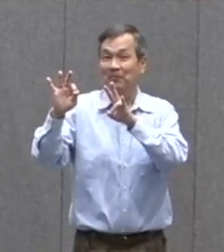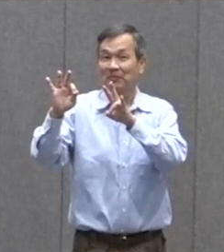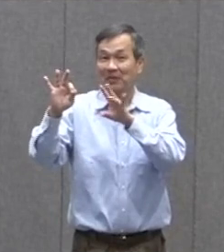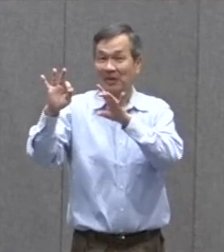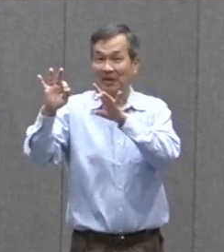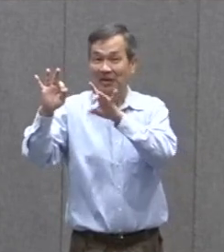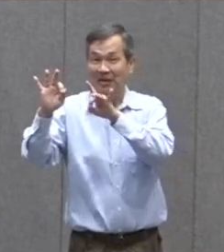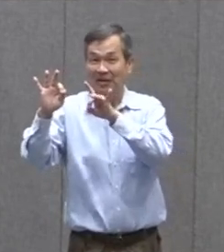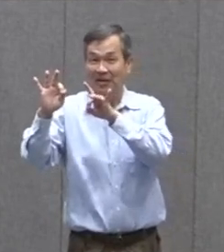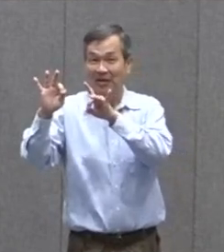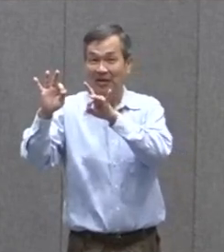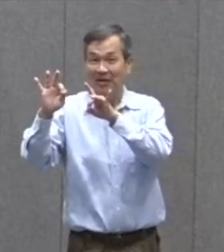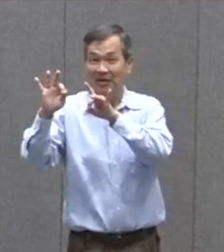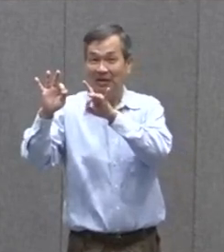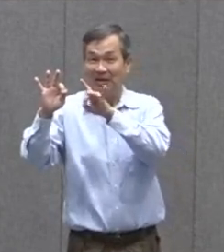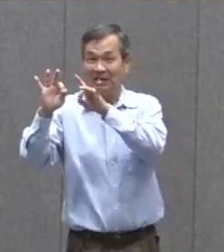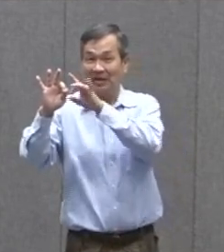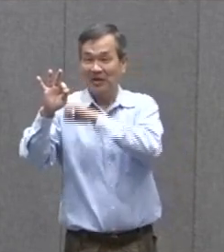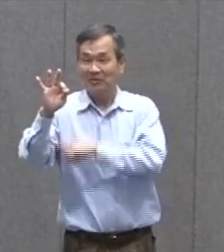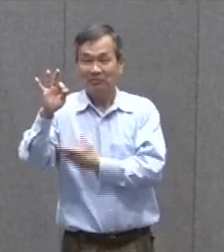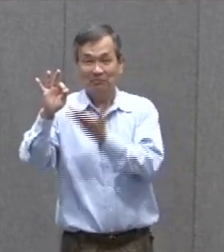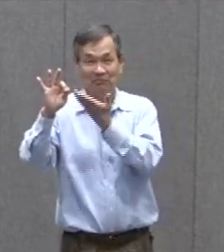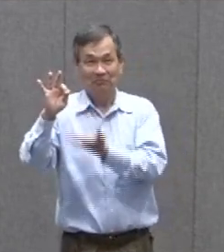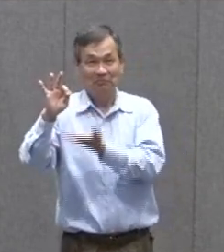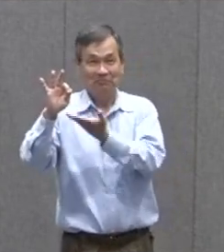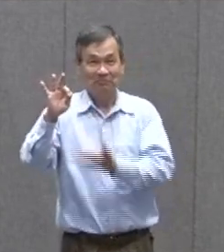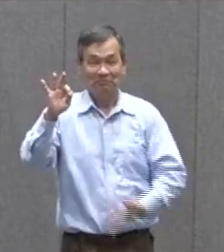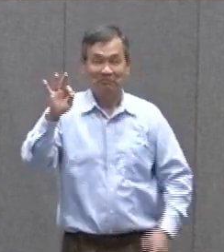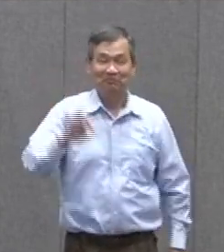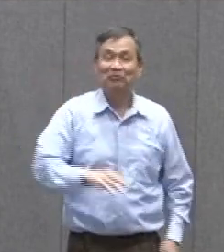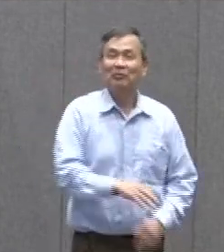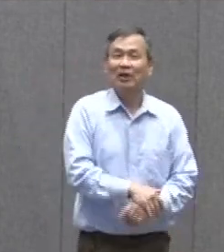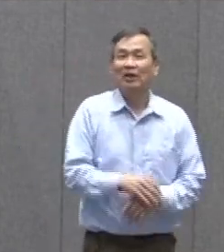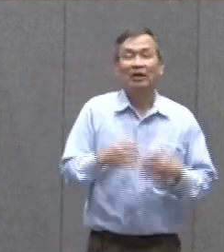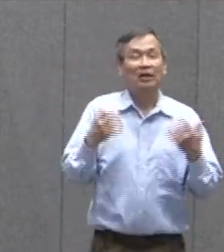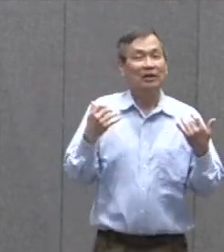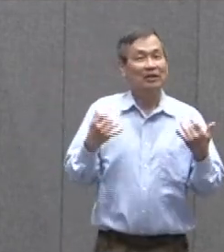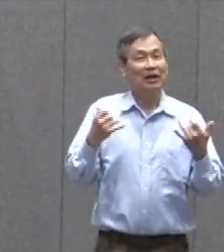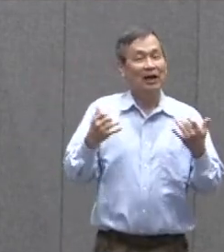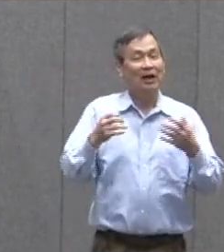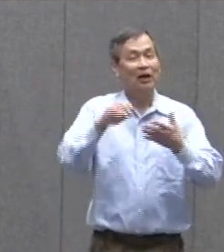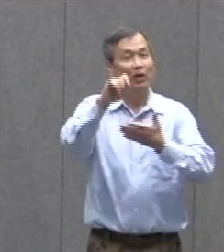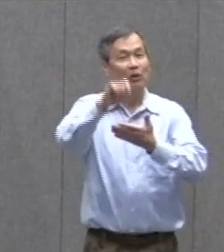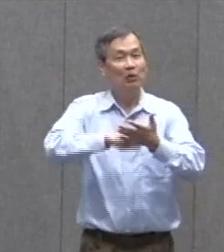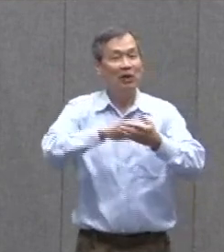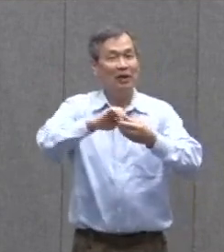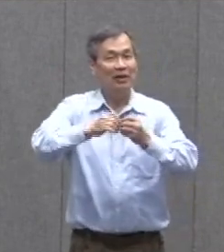eight, nine. Let me write our number nine on the board.